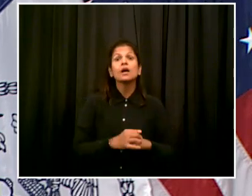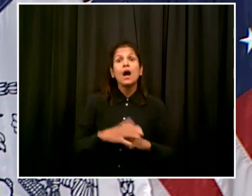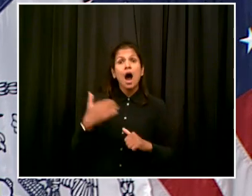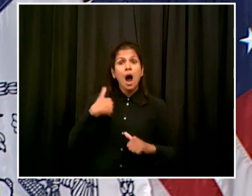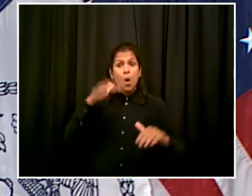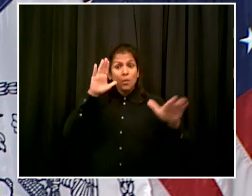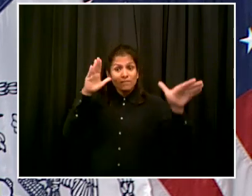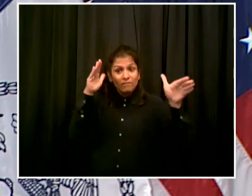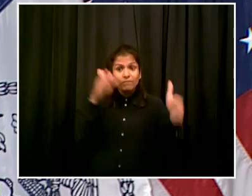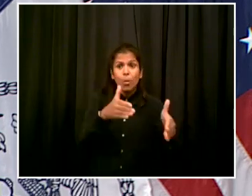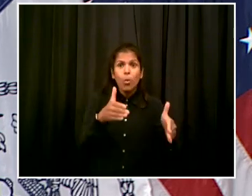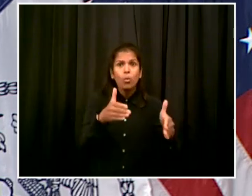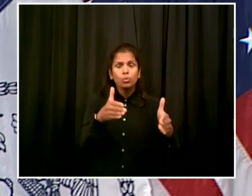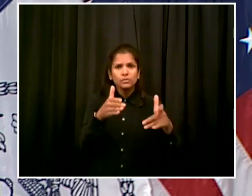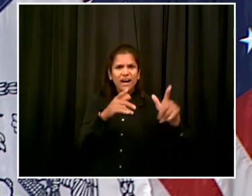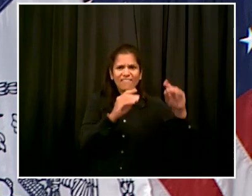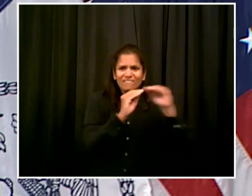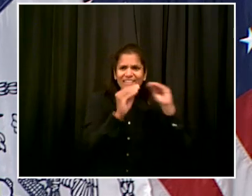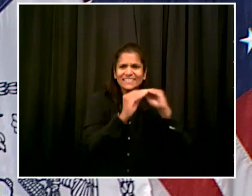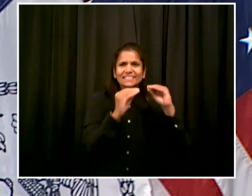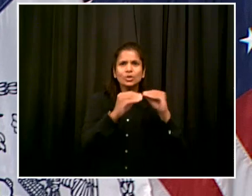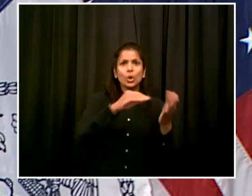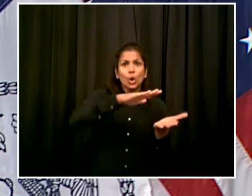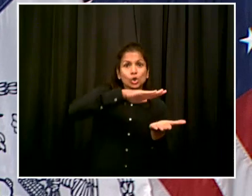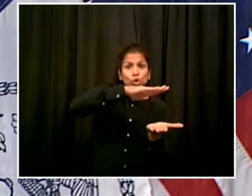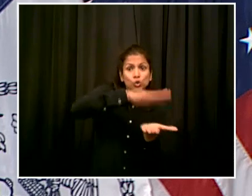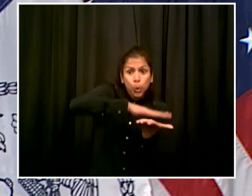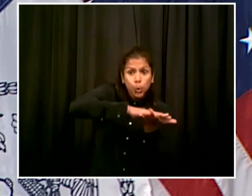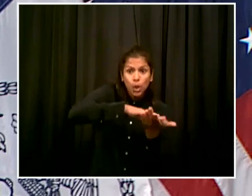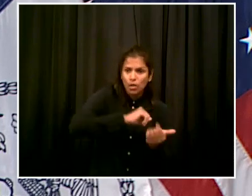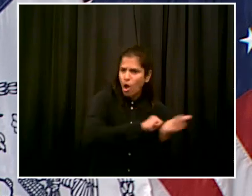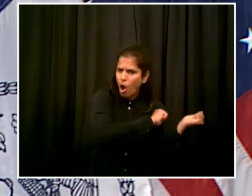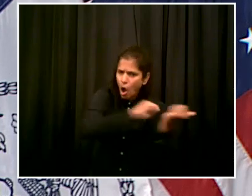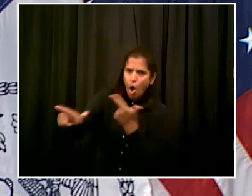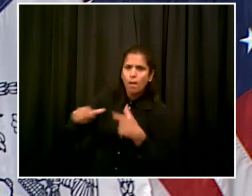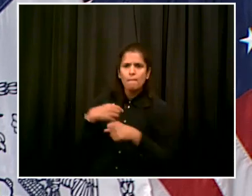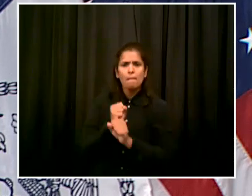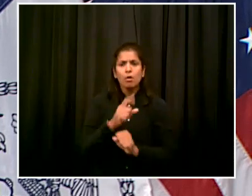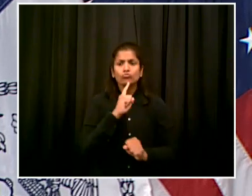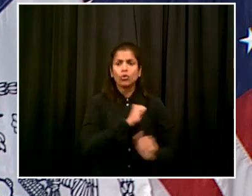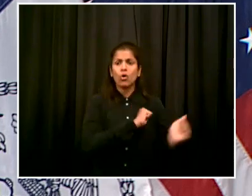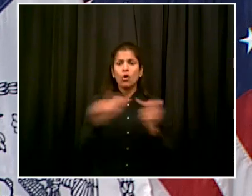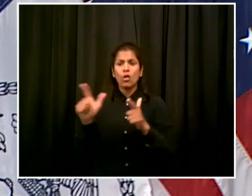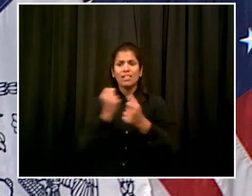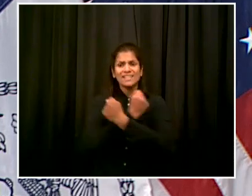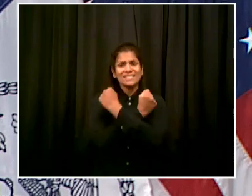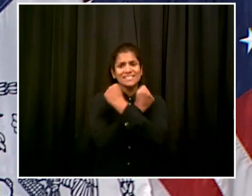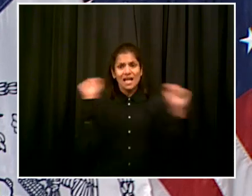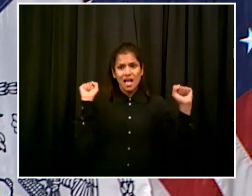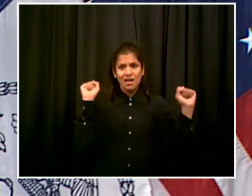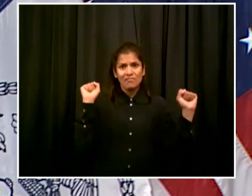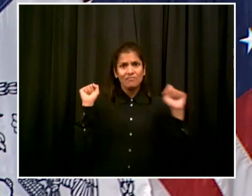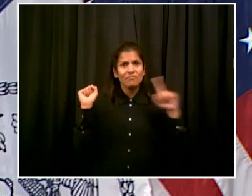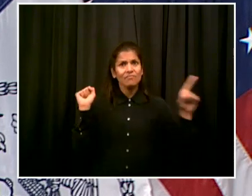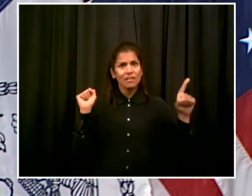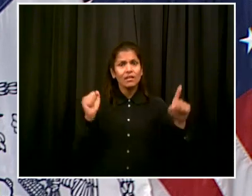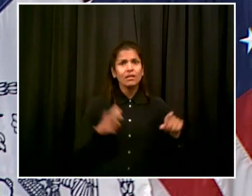WORKING ON ALL FRONTS TO ME AK CHSOOS LSAE.F THERE ARE A VAETRIY OF WA YS